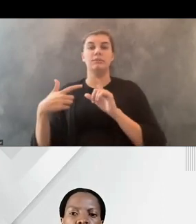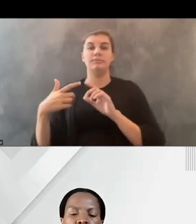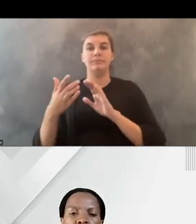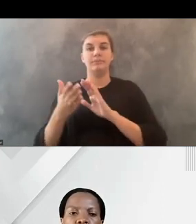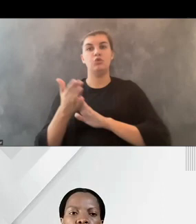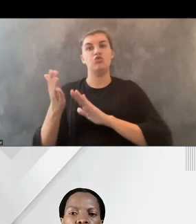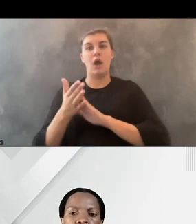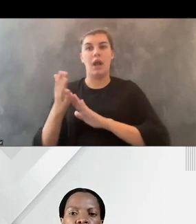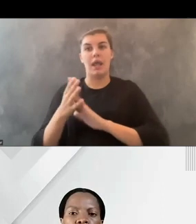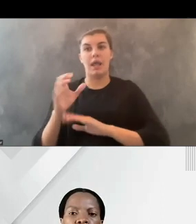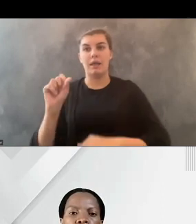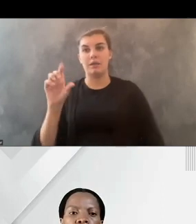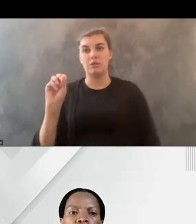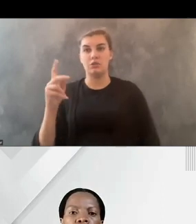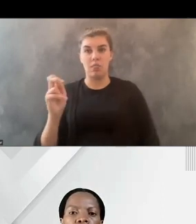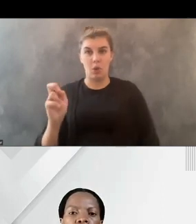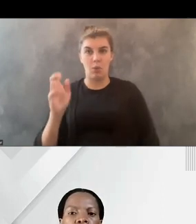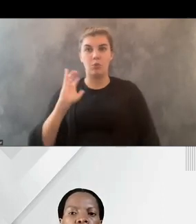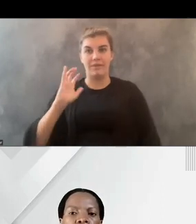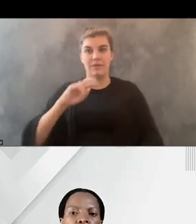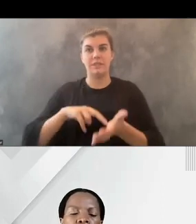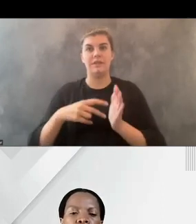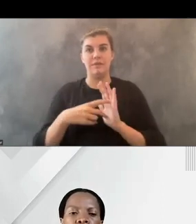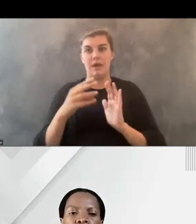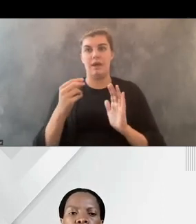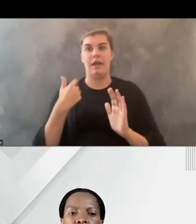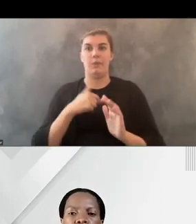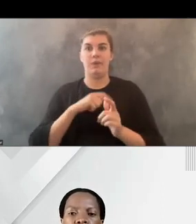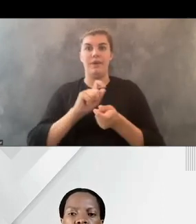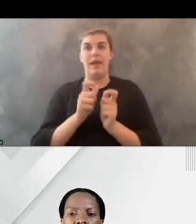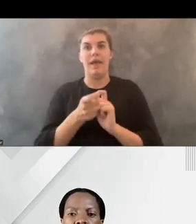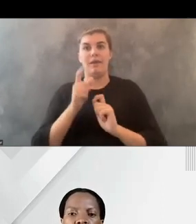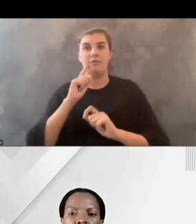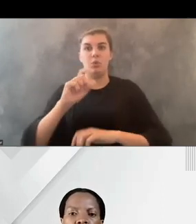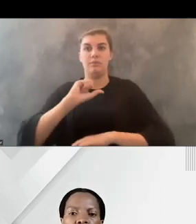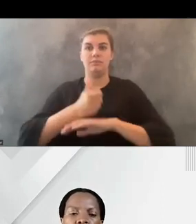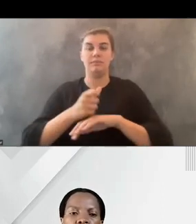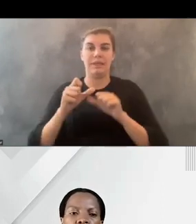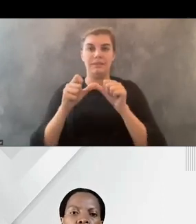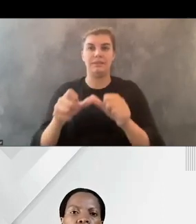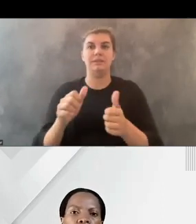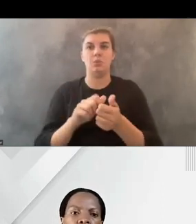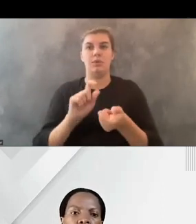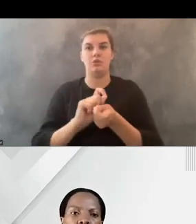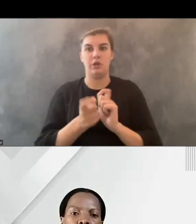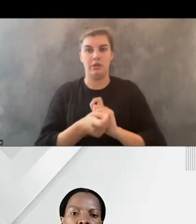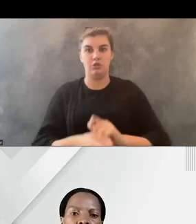in the proposed rule and edited in the final rule for consistency with the changes in the final rule.